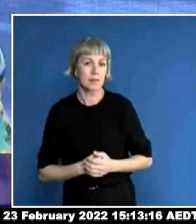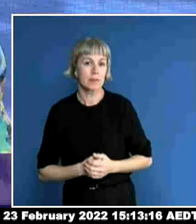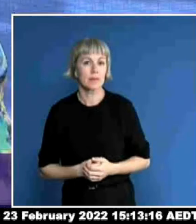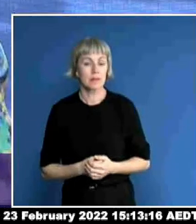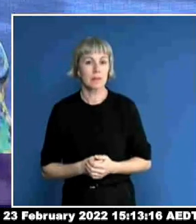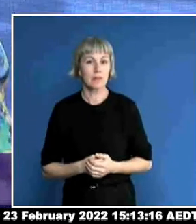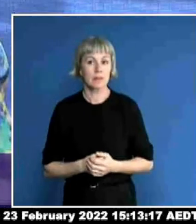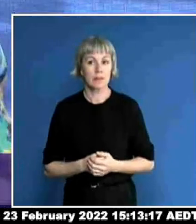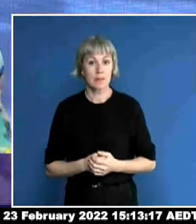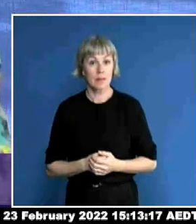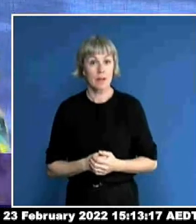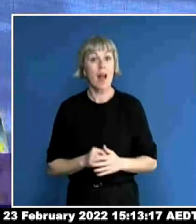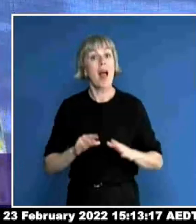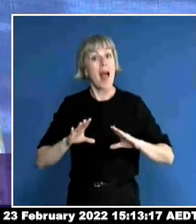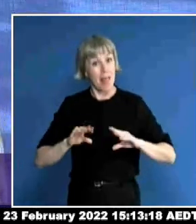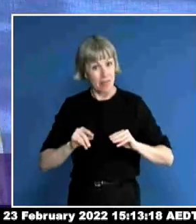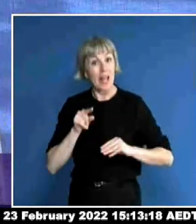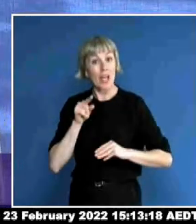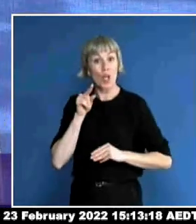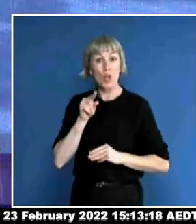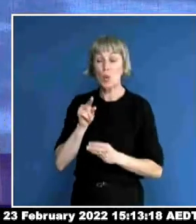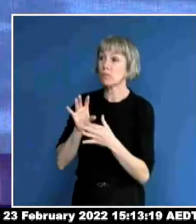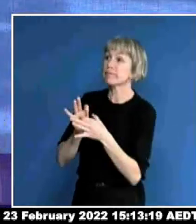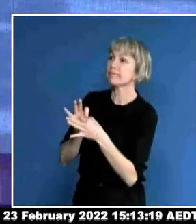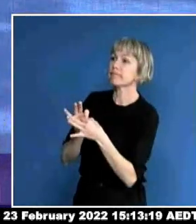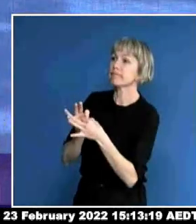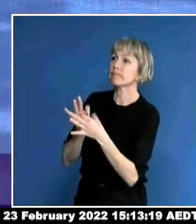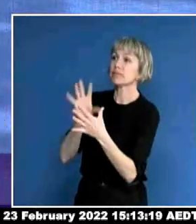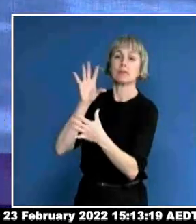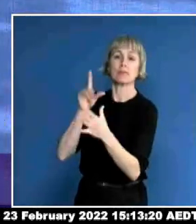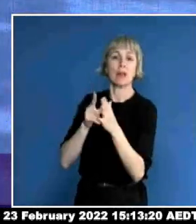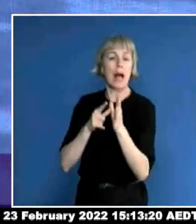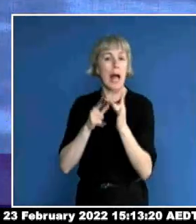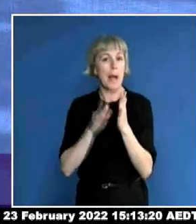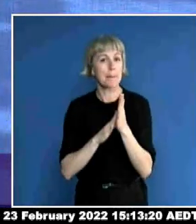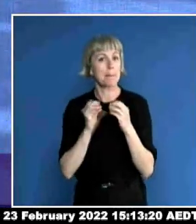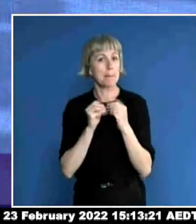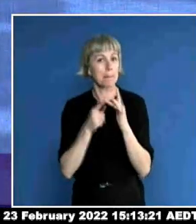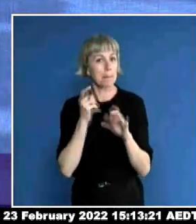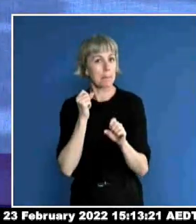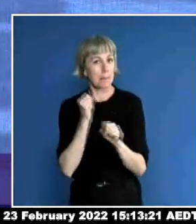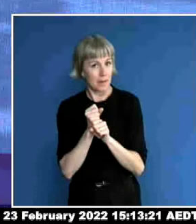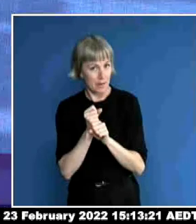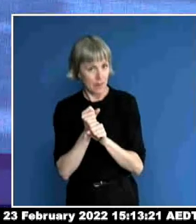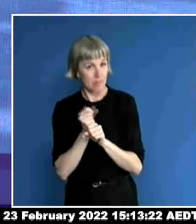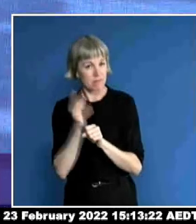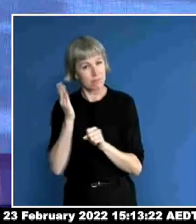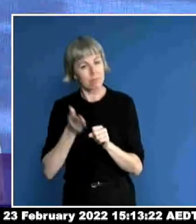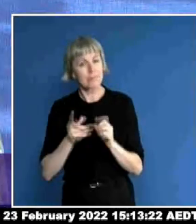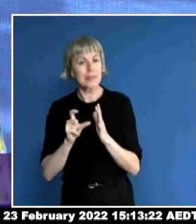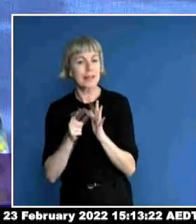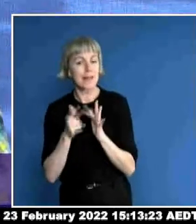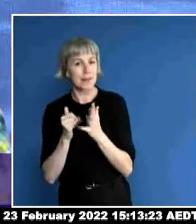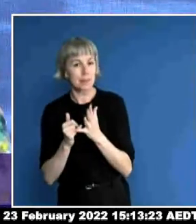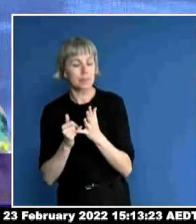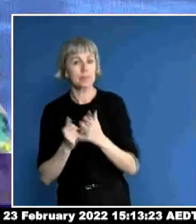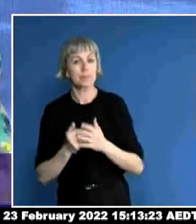DES provider. You tell the Royal Commission, after your experience, you don't want to be